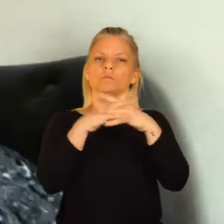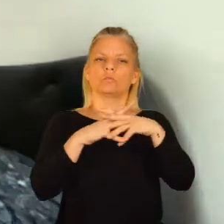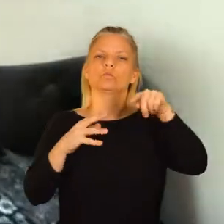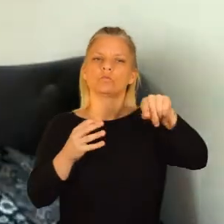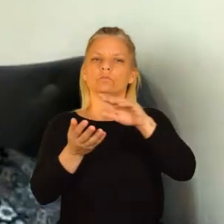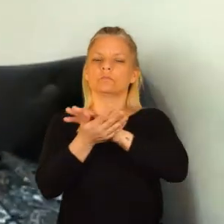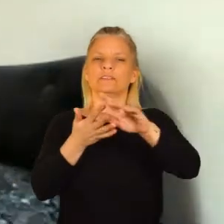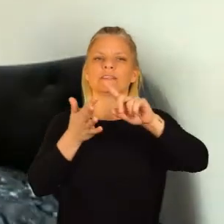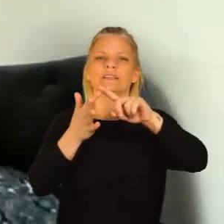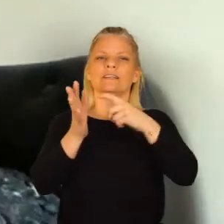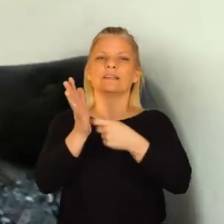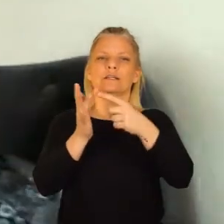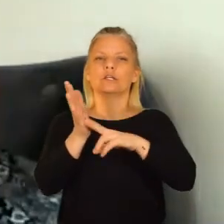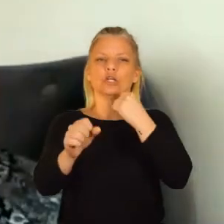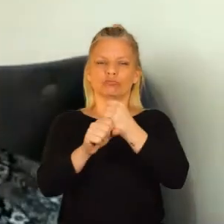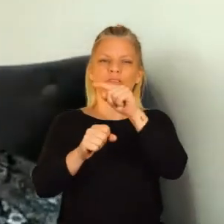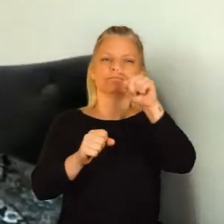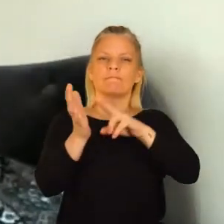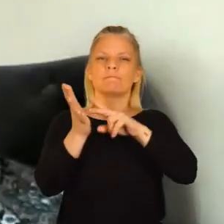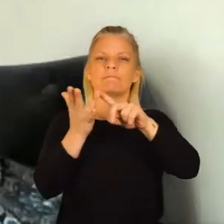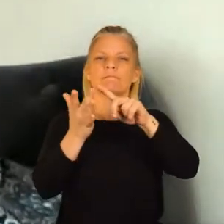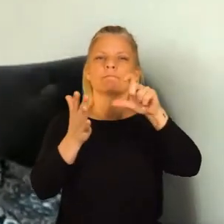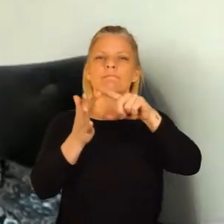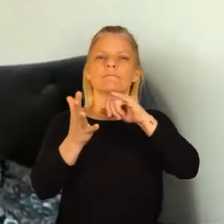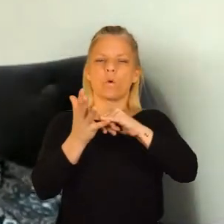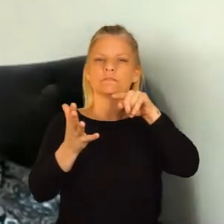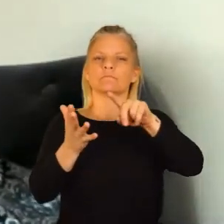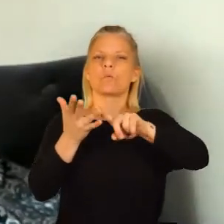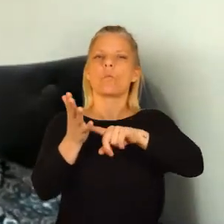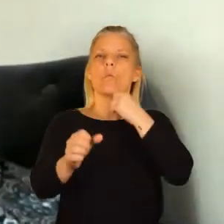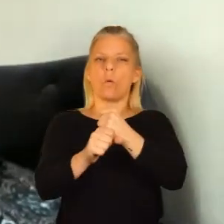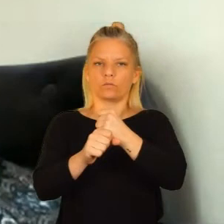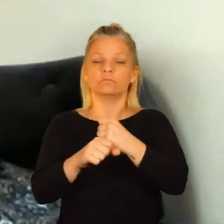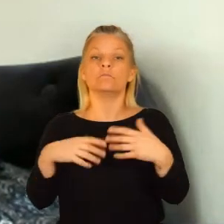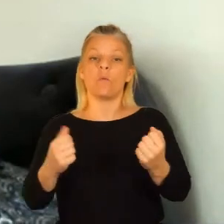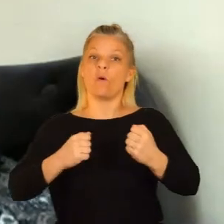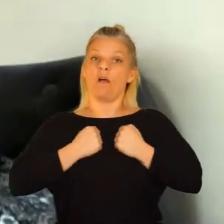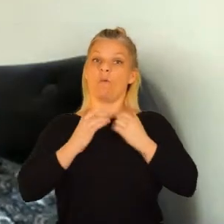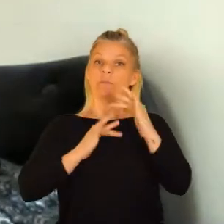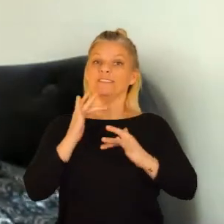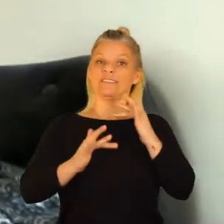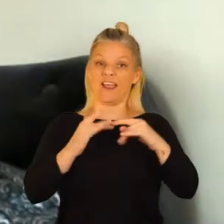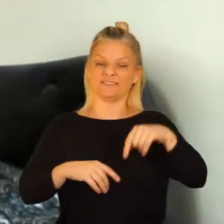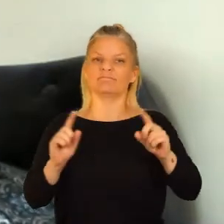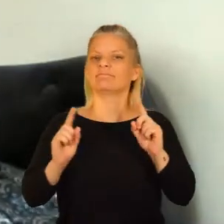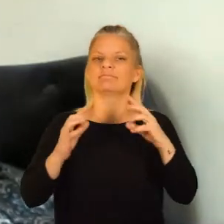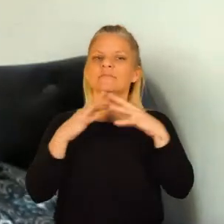They can find their Hearing Voices Network in England at www.hearing-voices.org